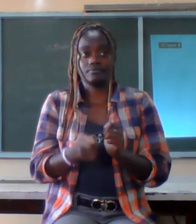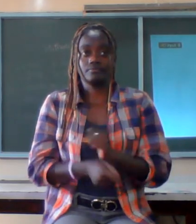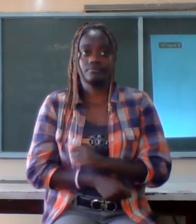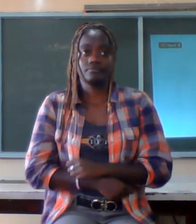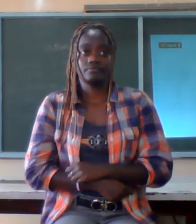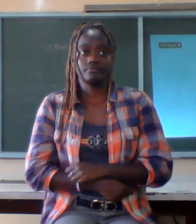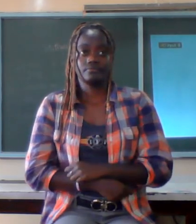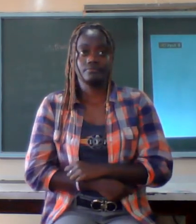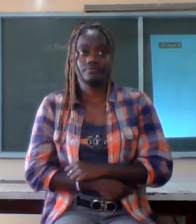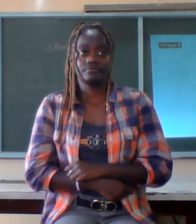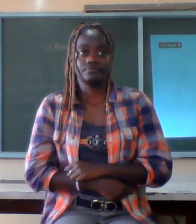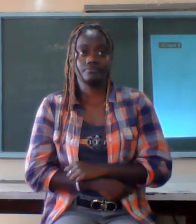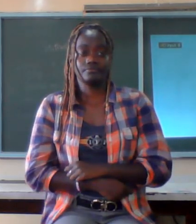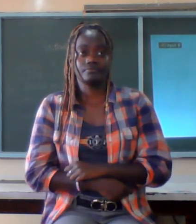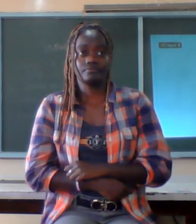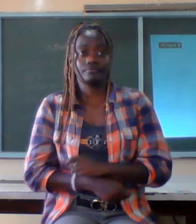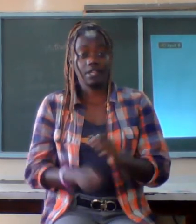some enemies of marriage are